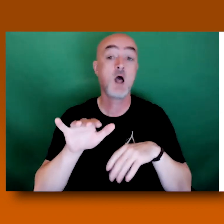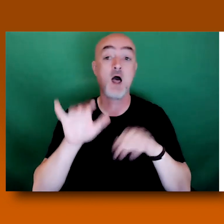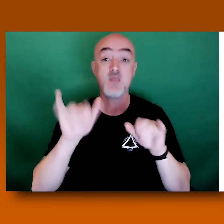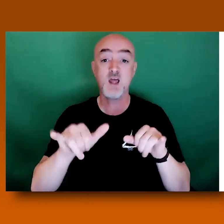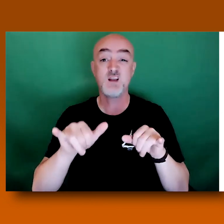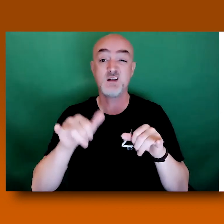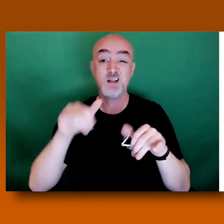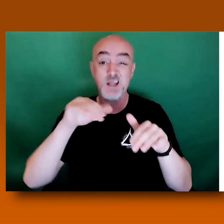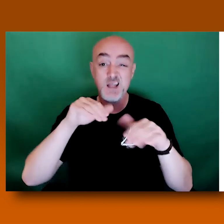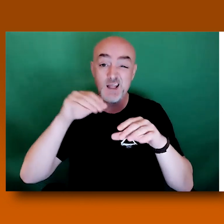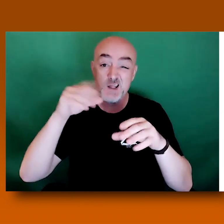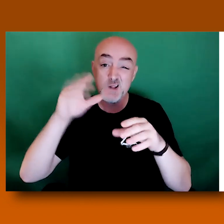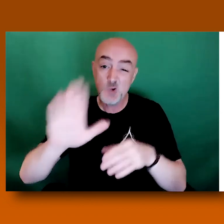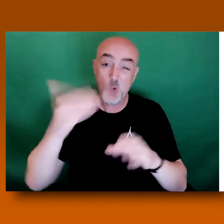with too much information.